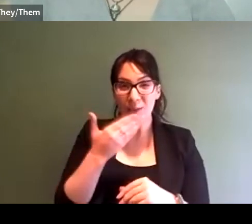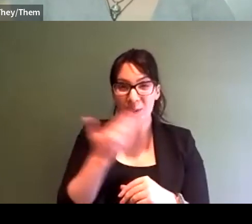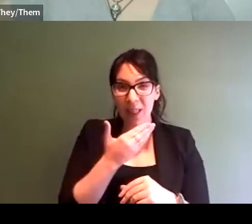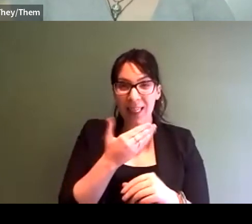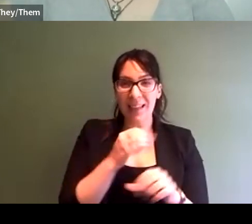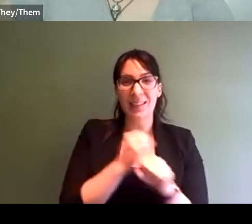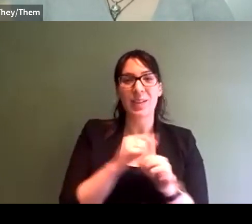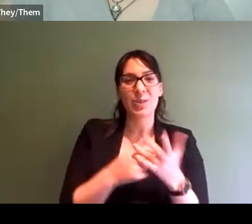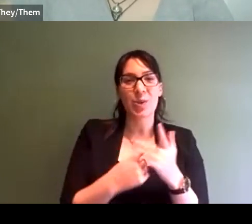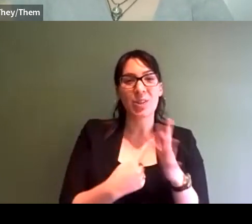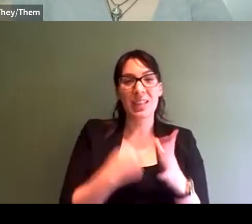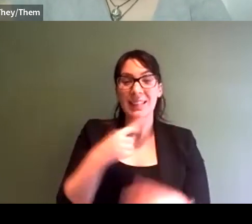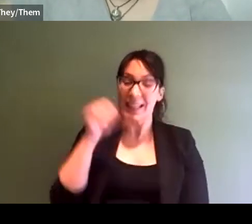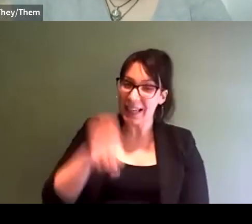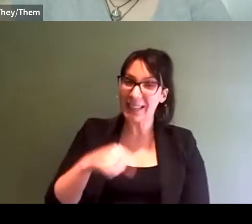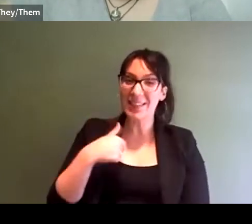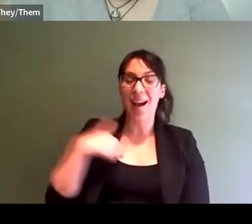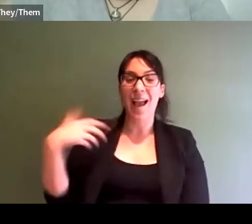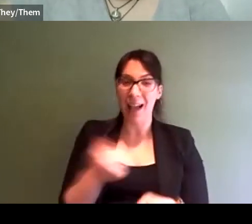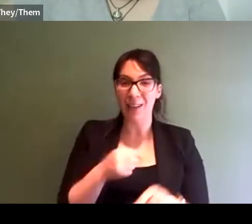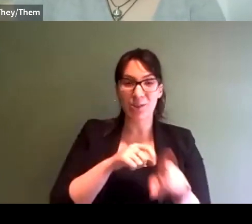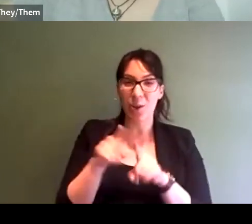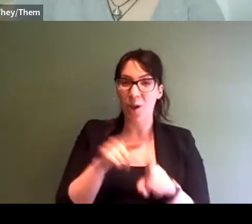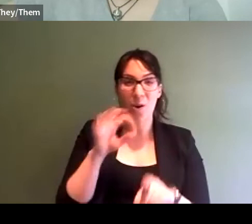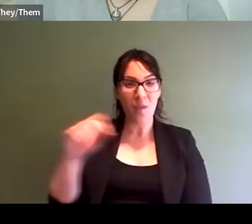Yes I did and it was not a fun time.